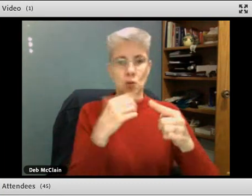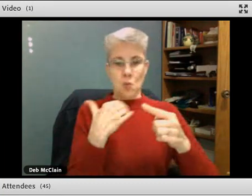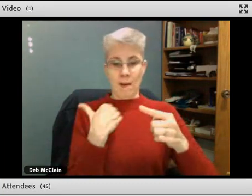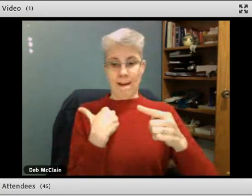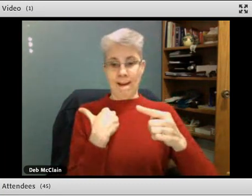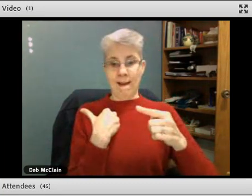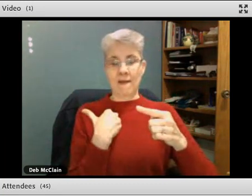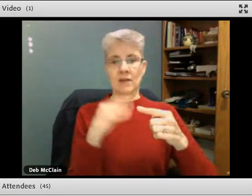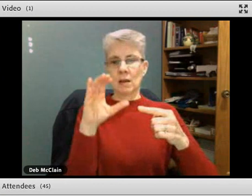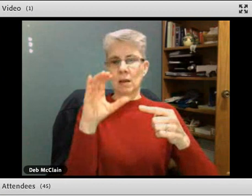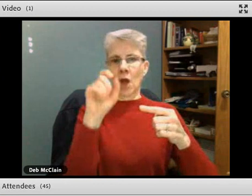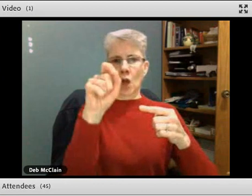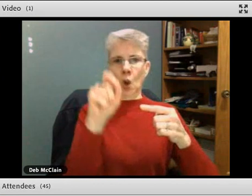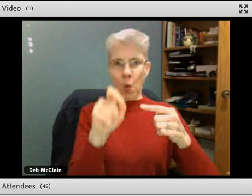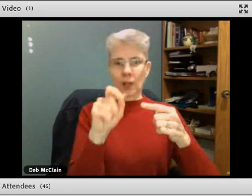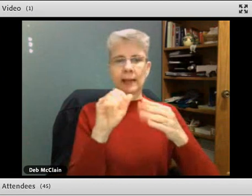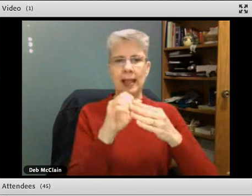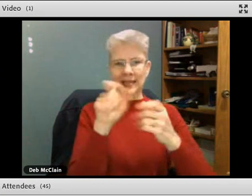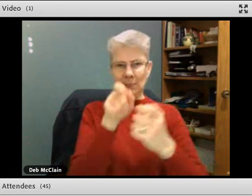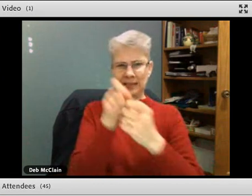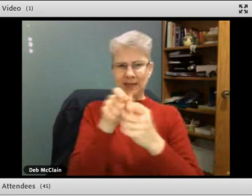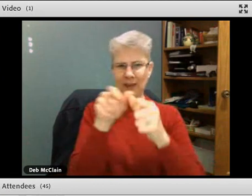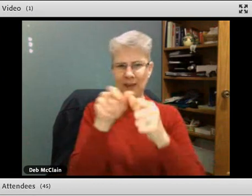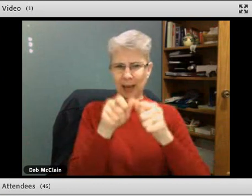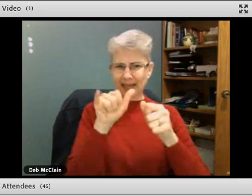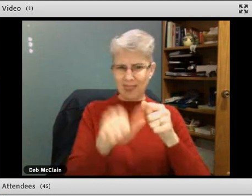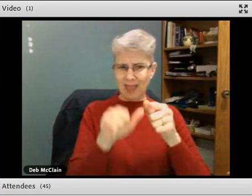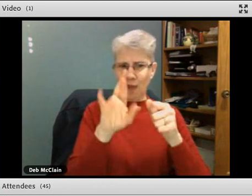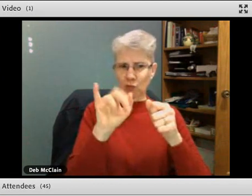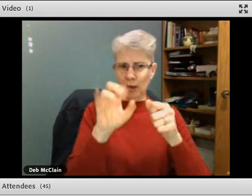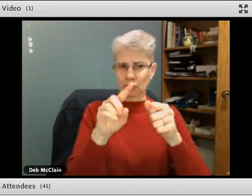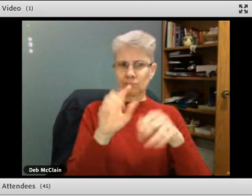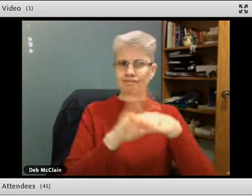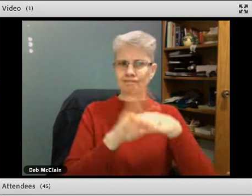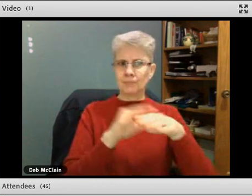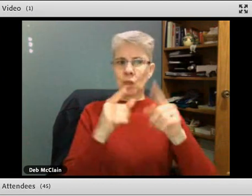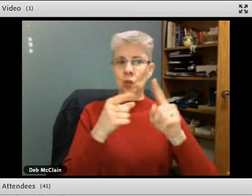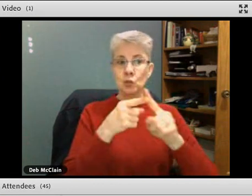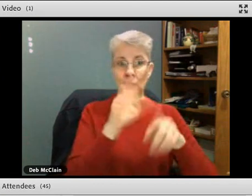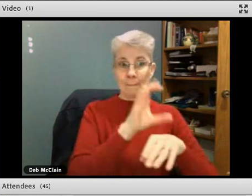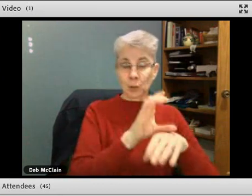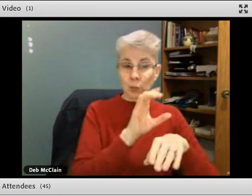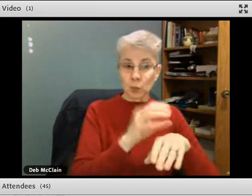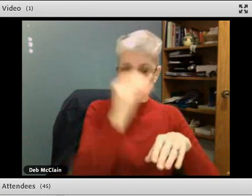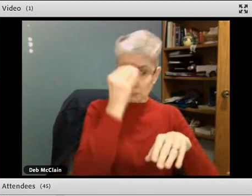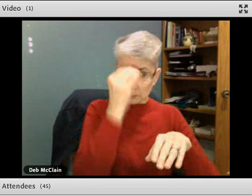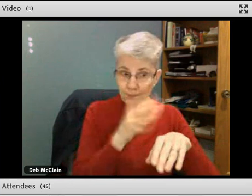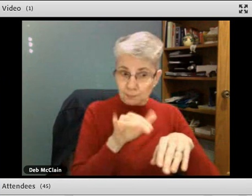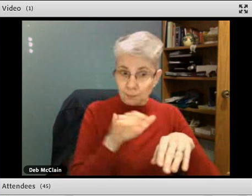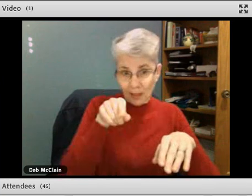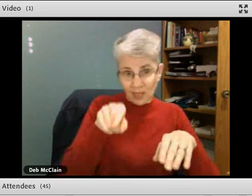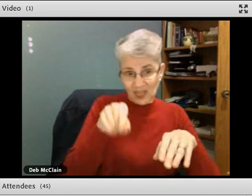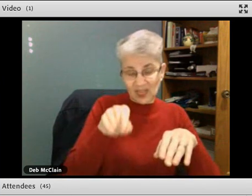in a certain place in the MARC record, that indicates to a computer that this information is what follows it.